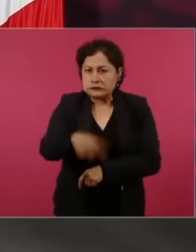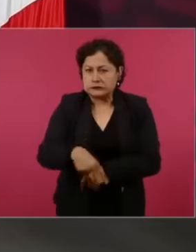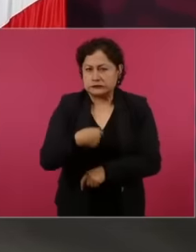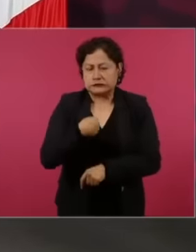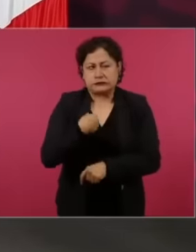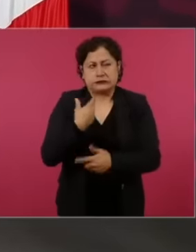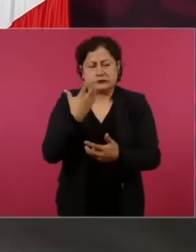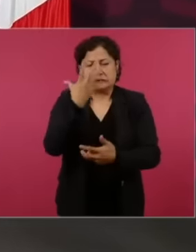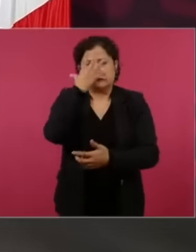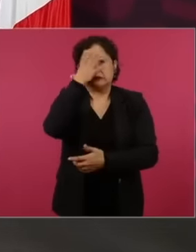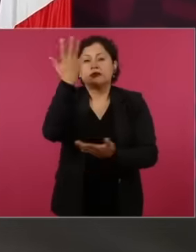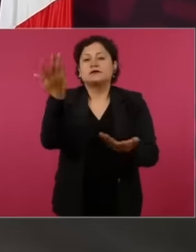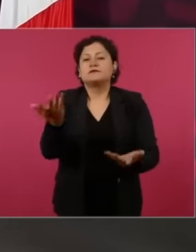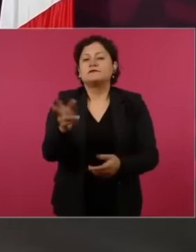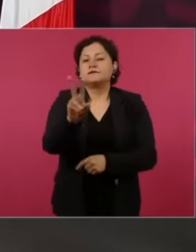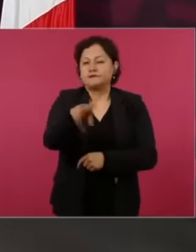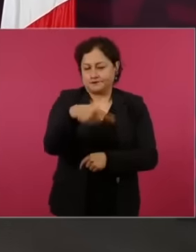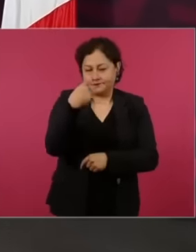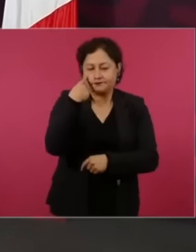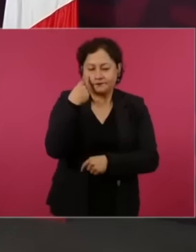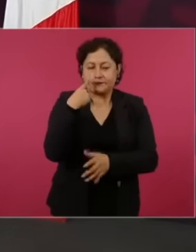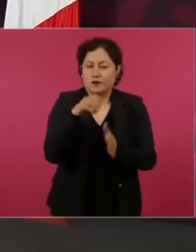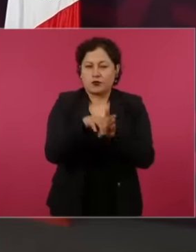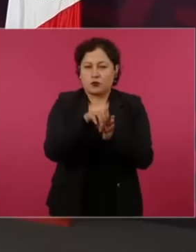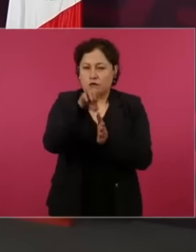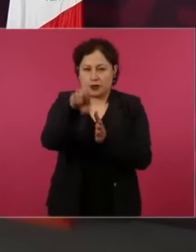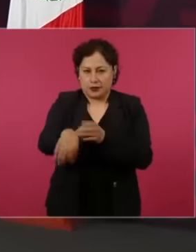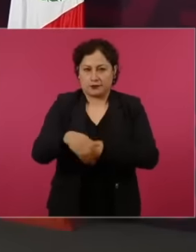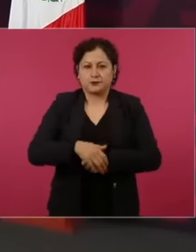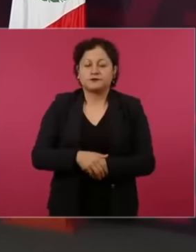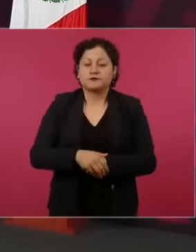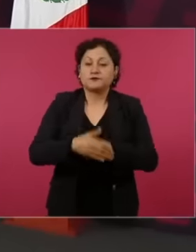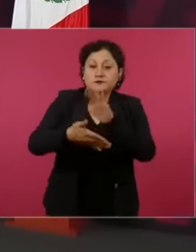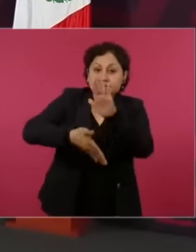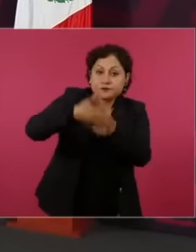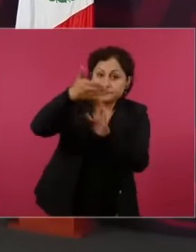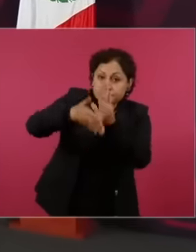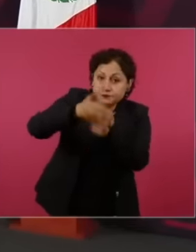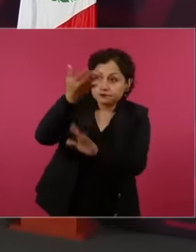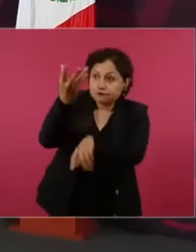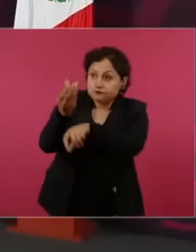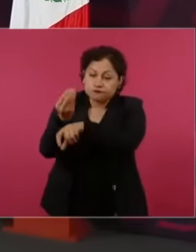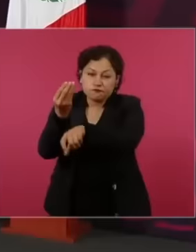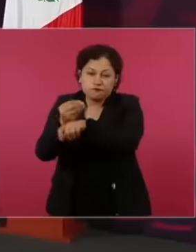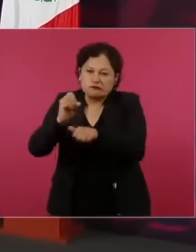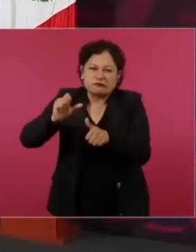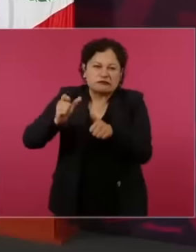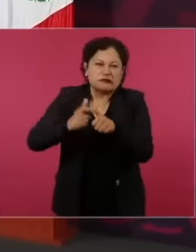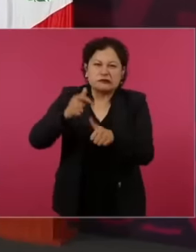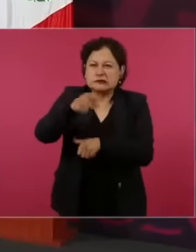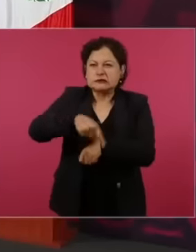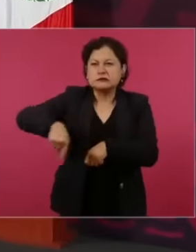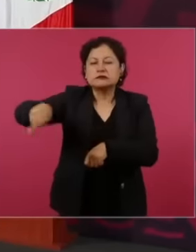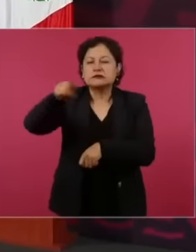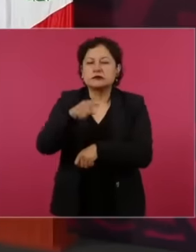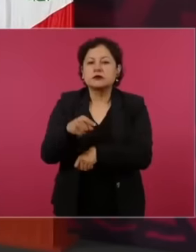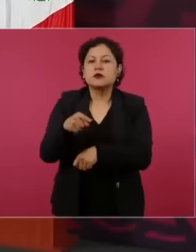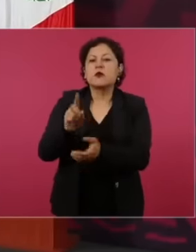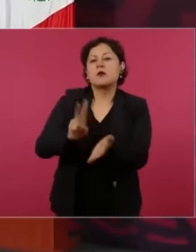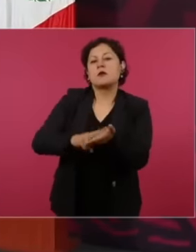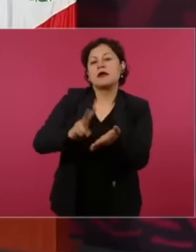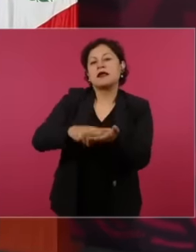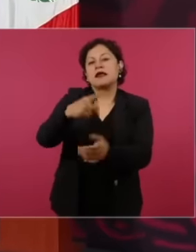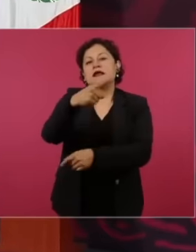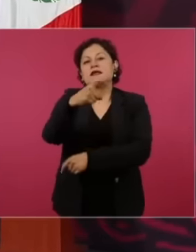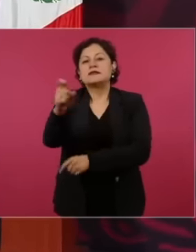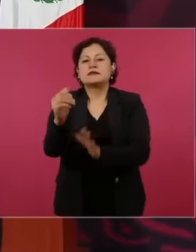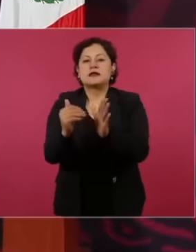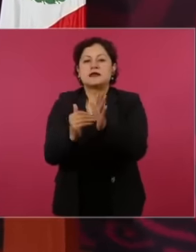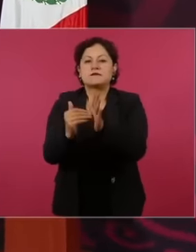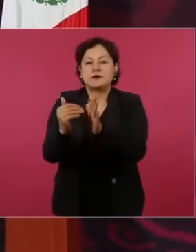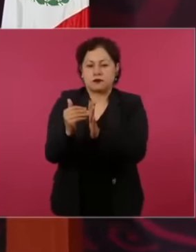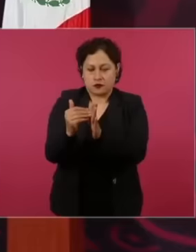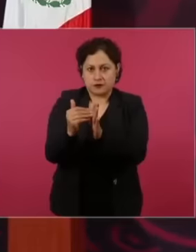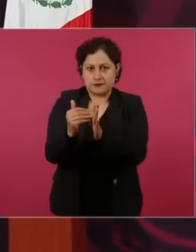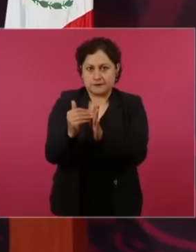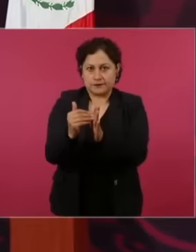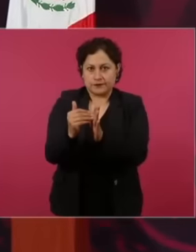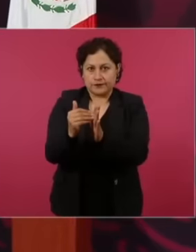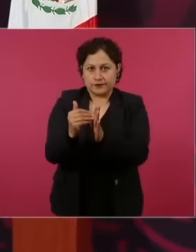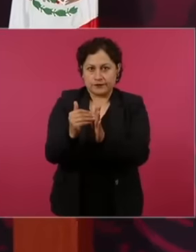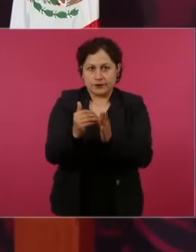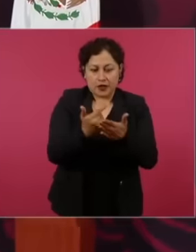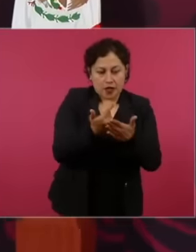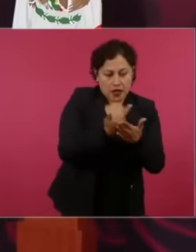cost 100 million they charged it in 1000